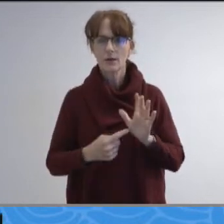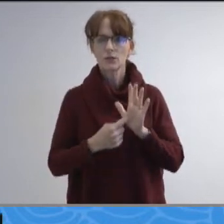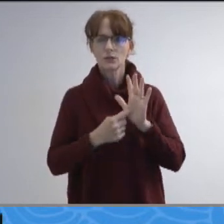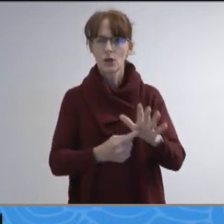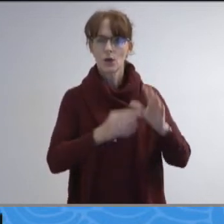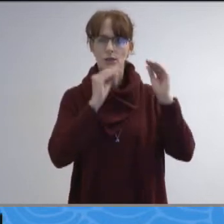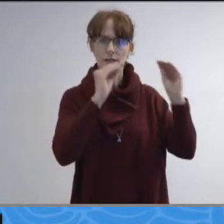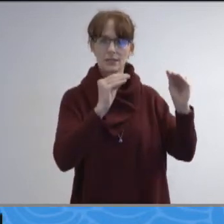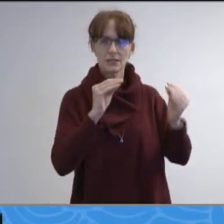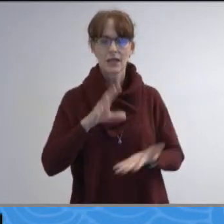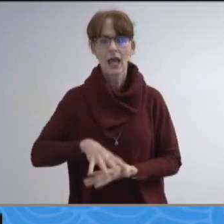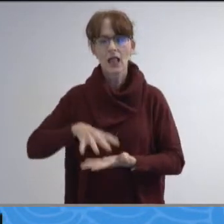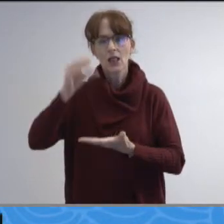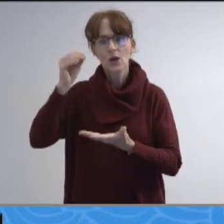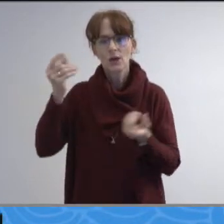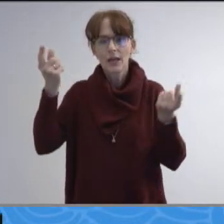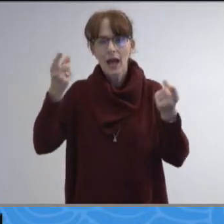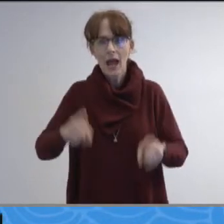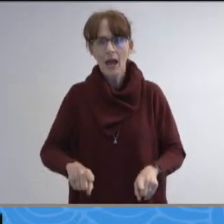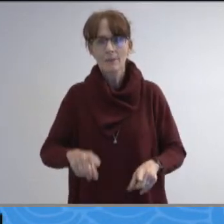and learning happening in the classroom.